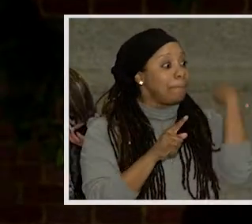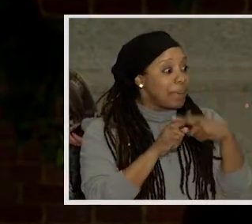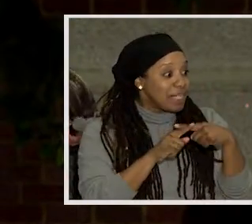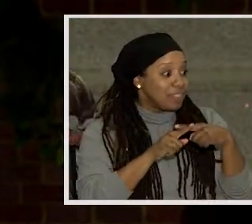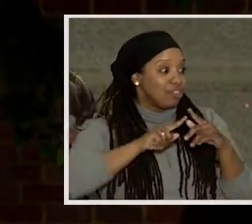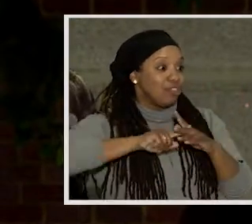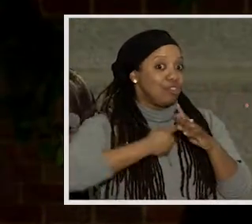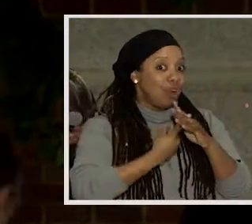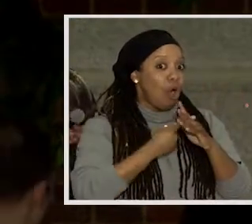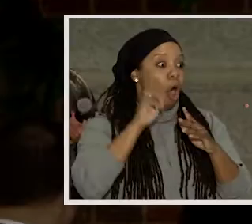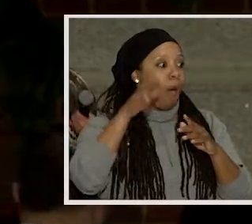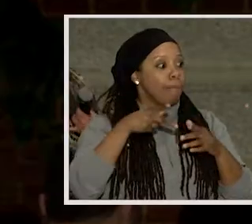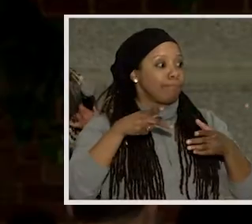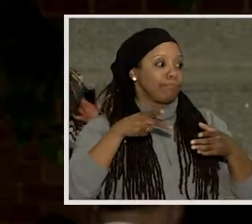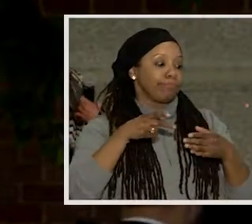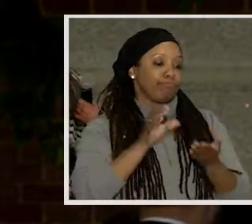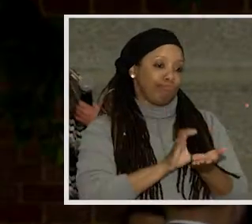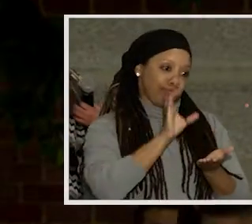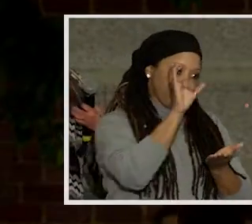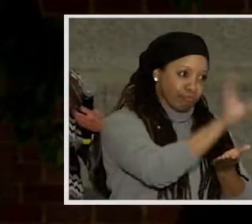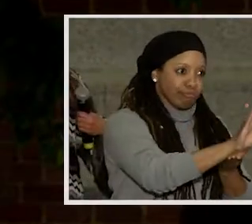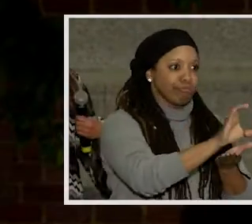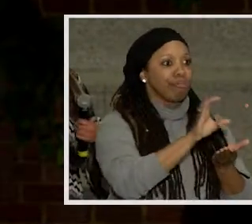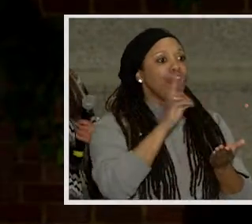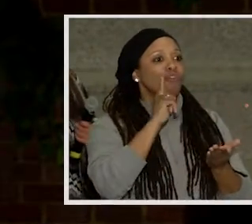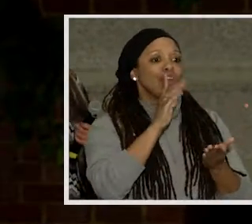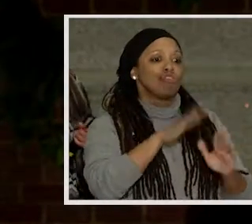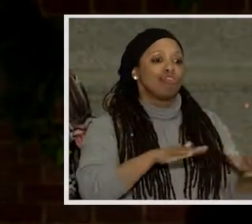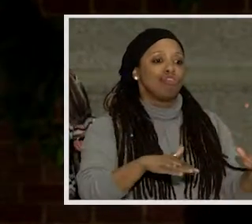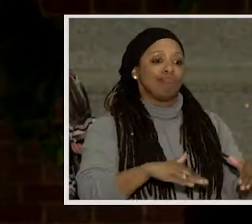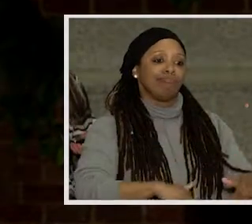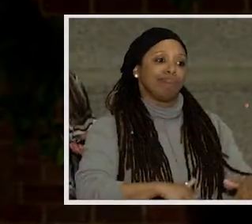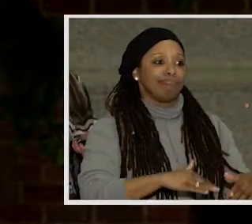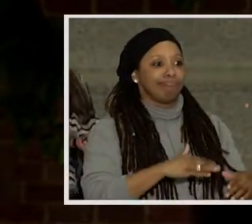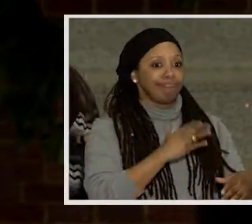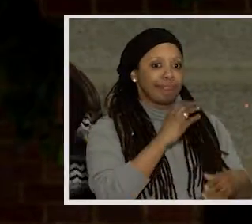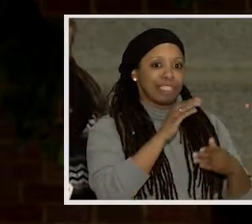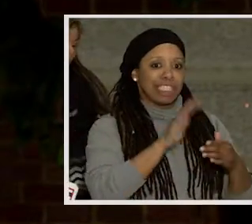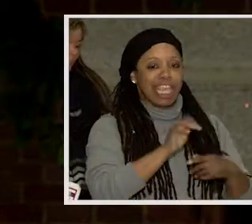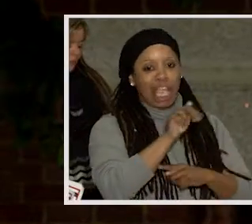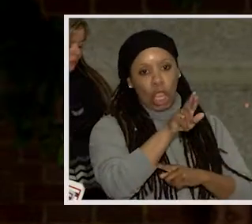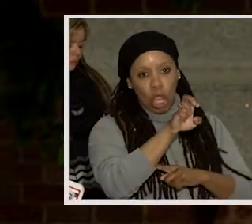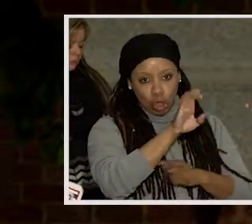REALLY IMPORTANT FOR OUR CITY AND WE ALSO TALKED ABOUT EDUCATION AND A LOT OF HOW THE INVESTMENTS THAT WE ARE MAKING